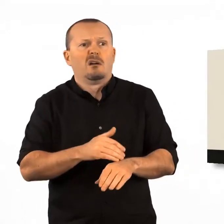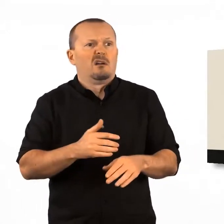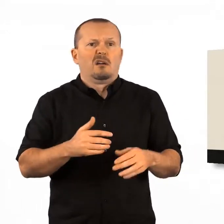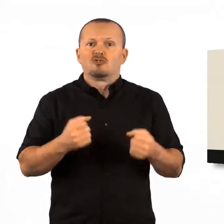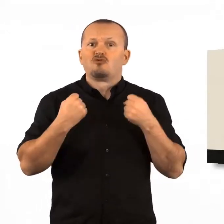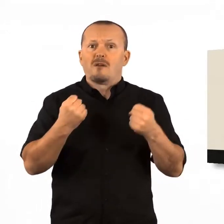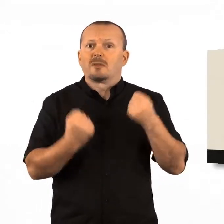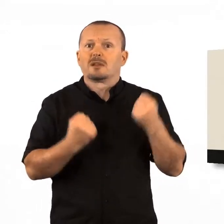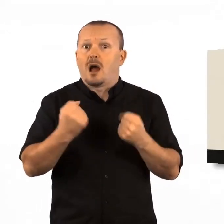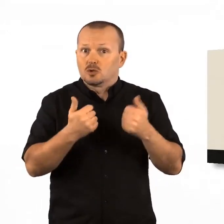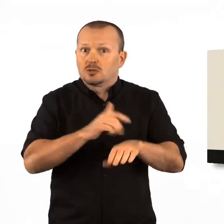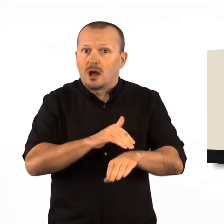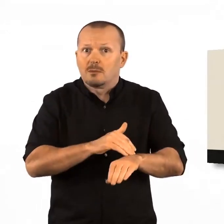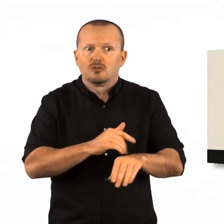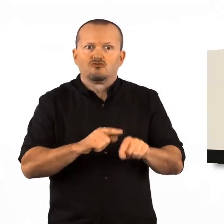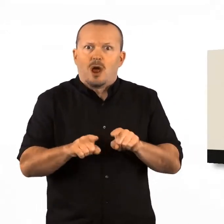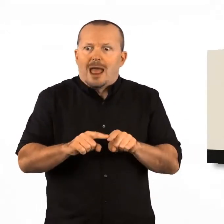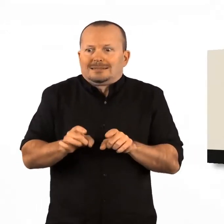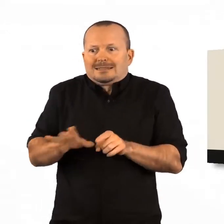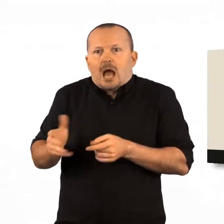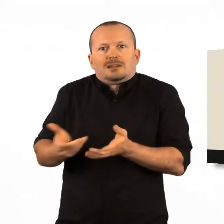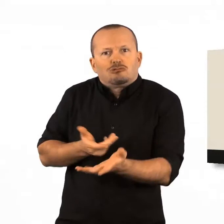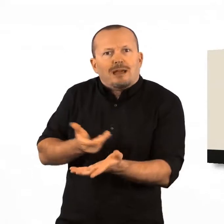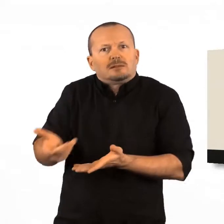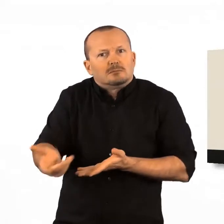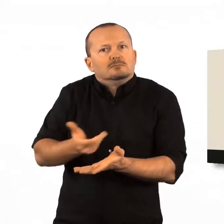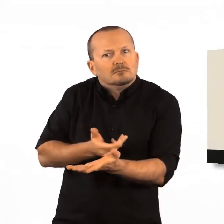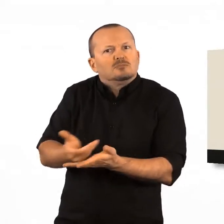When you’re driving in the car it’s a great time to get those interactions going.